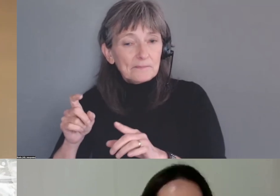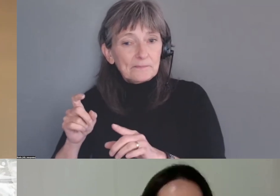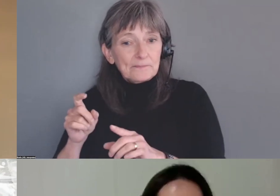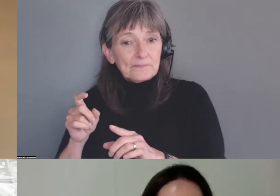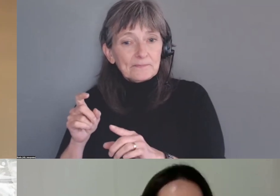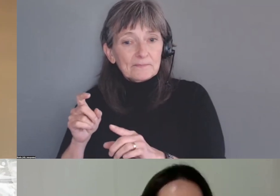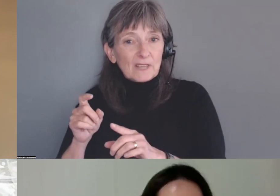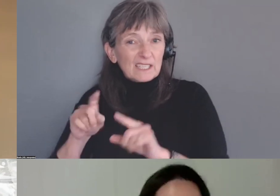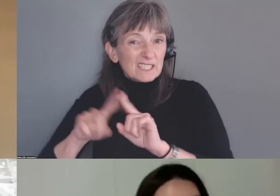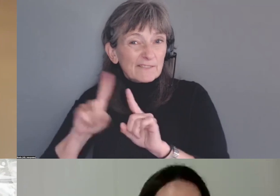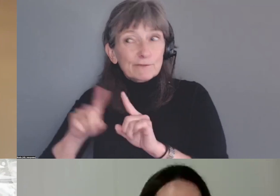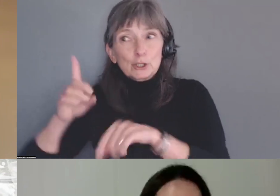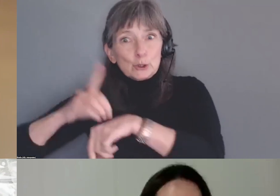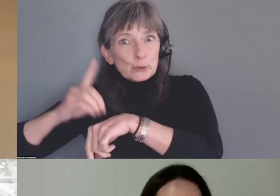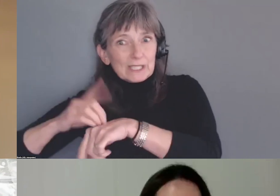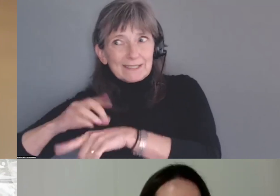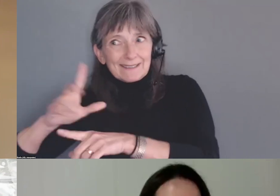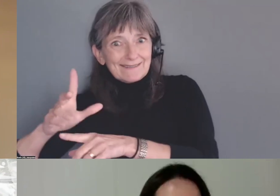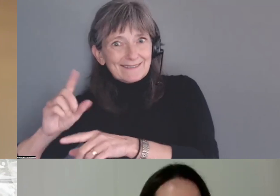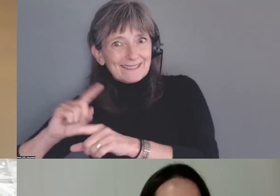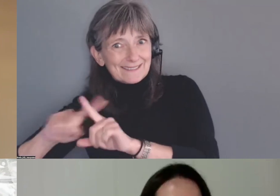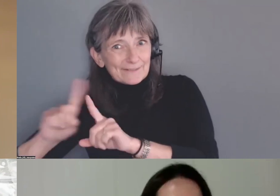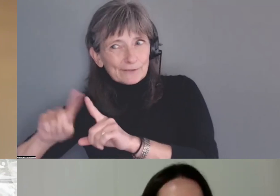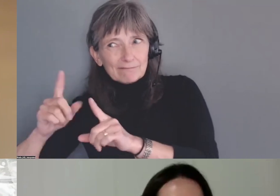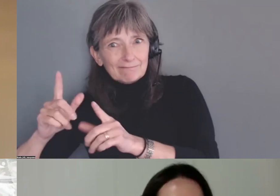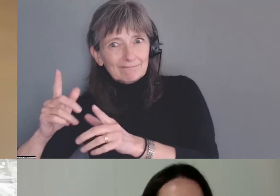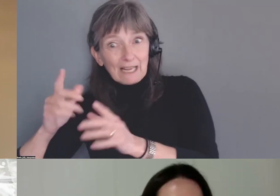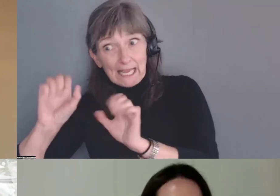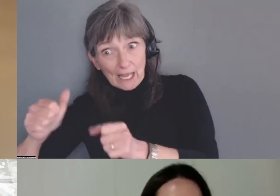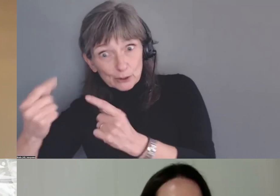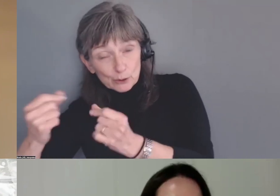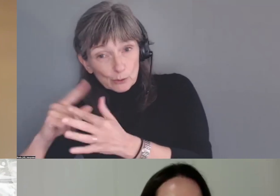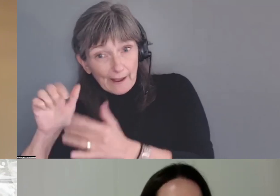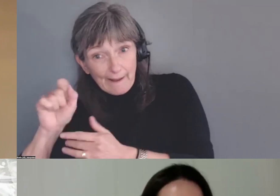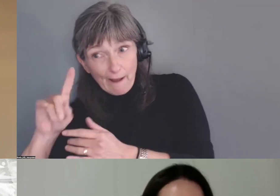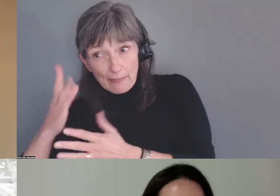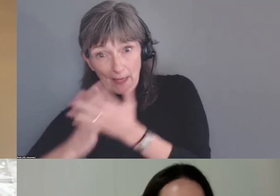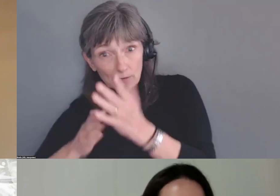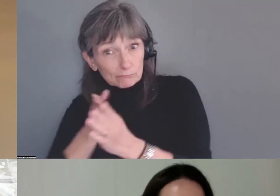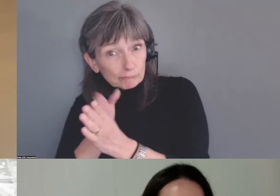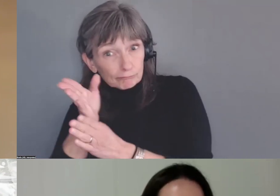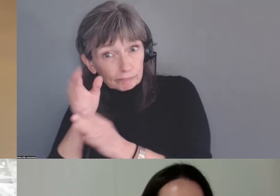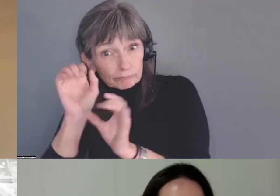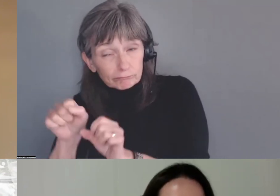tasks. And so that in itself provides a lot of opportunity where you can say, you know,